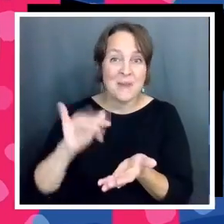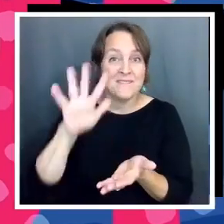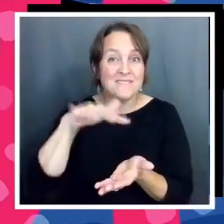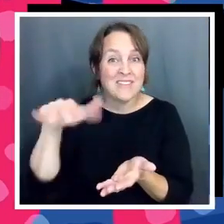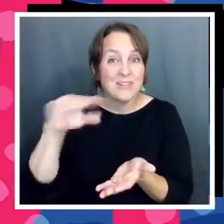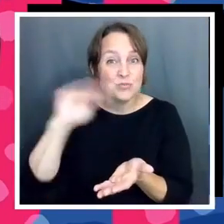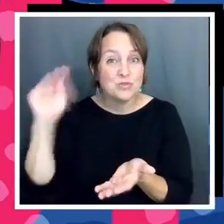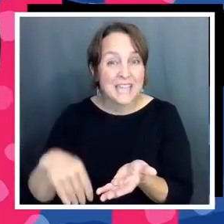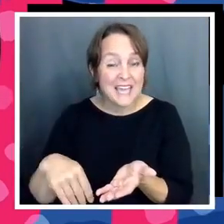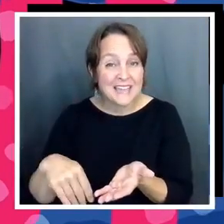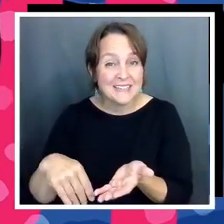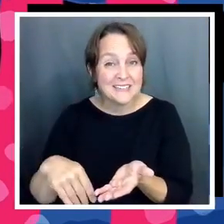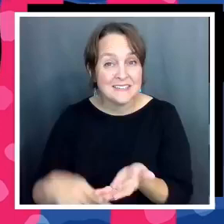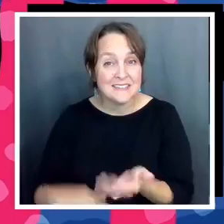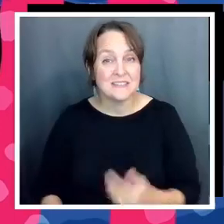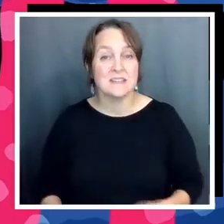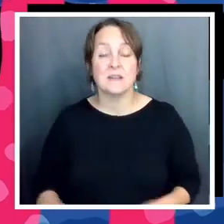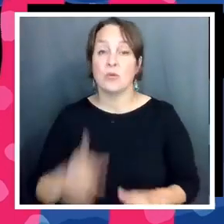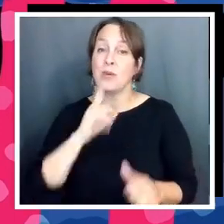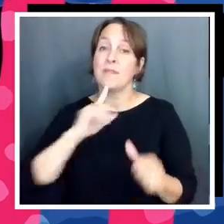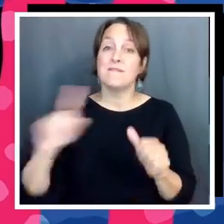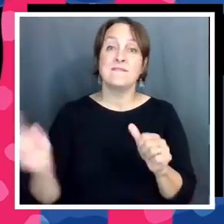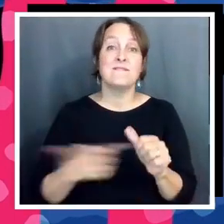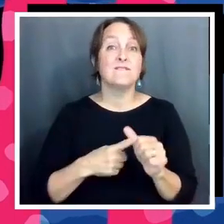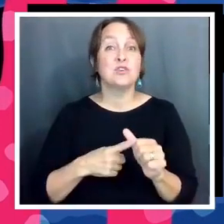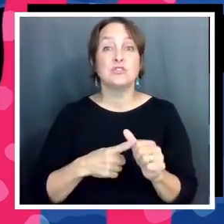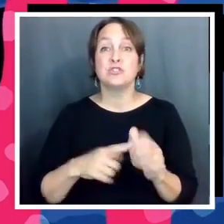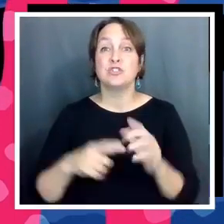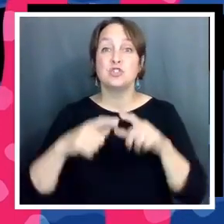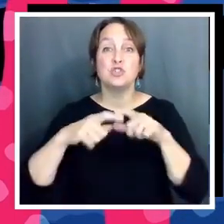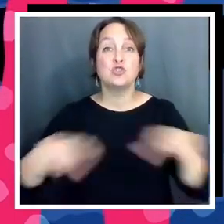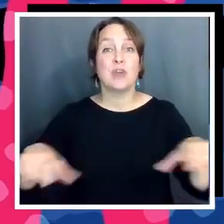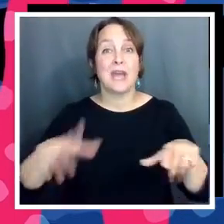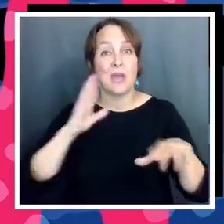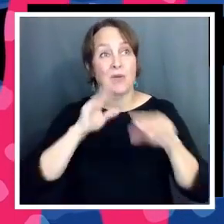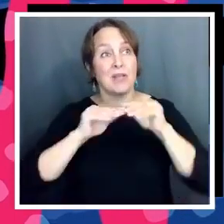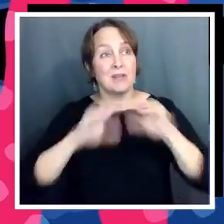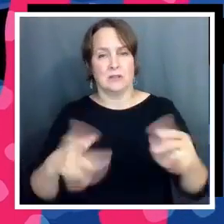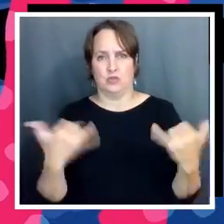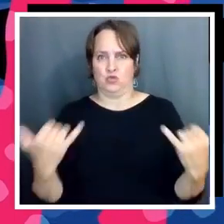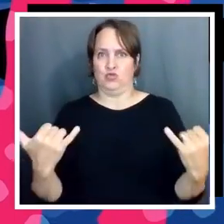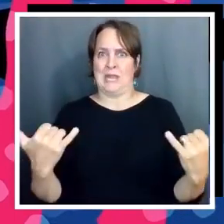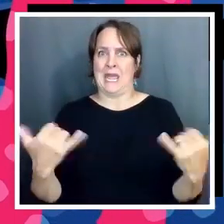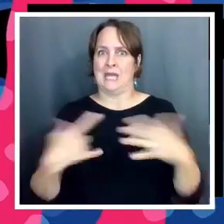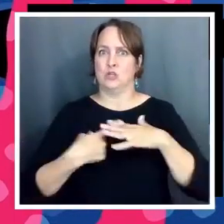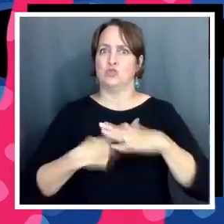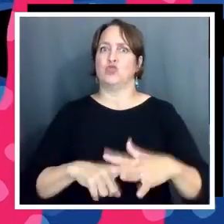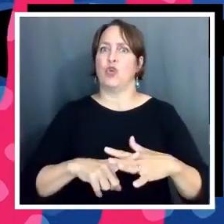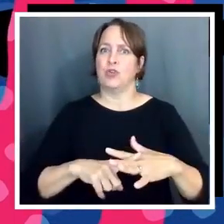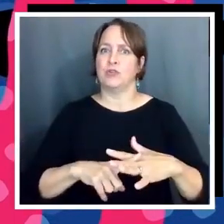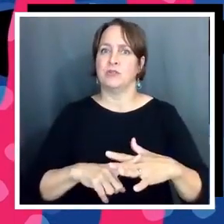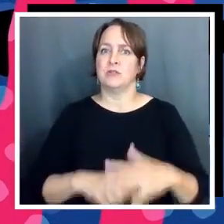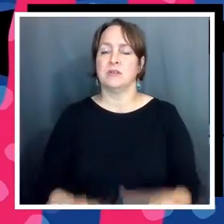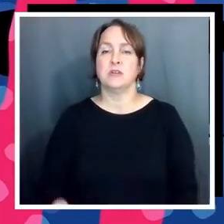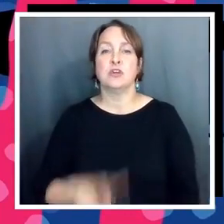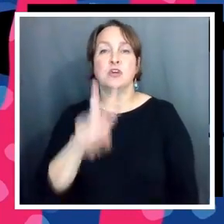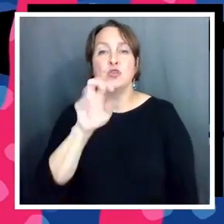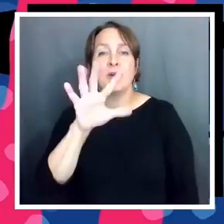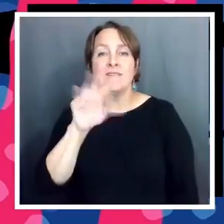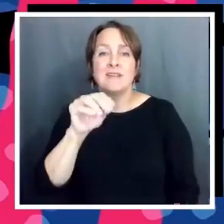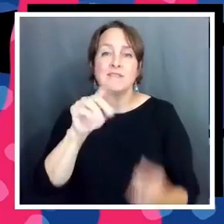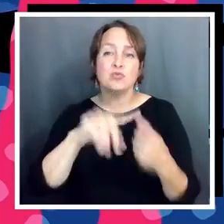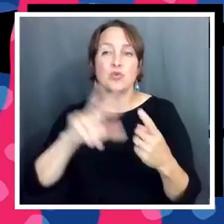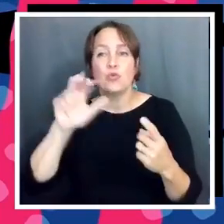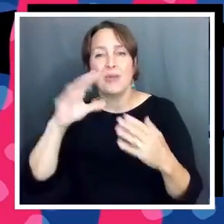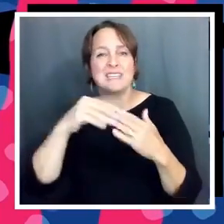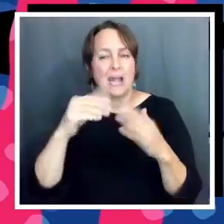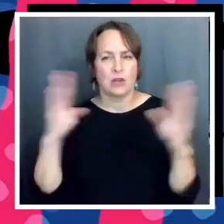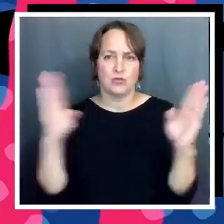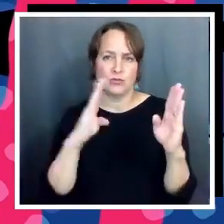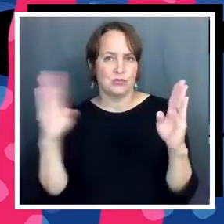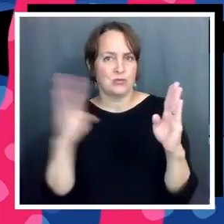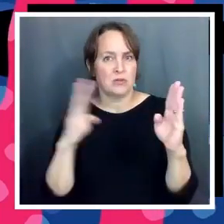STILL STRUGGLING AND CUTS CHILD